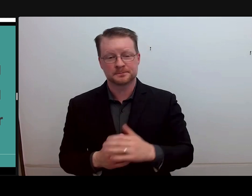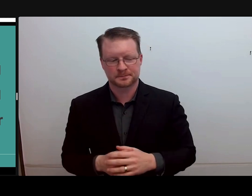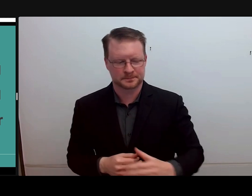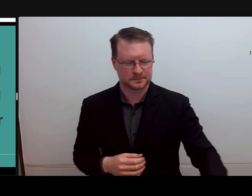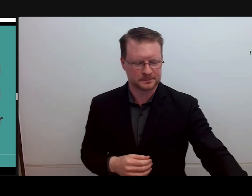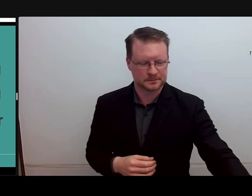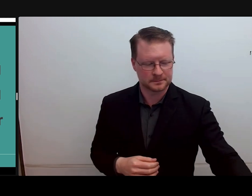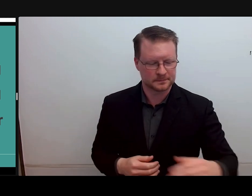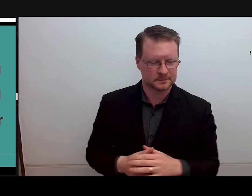Next slide, please.